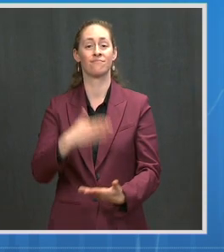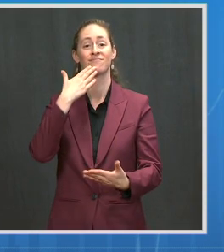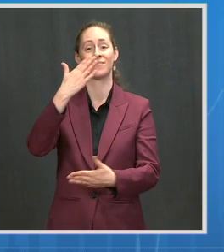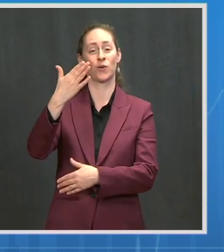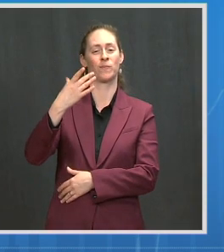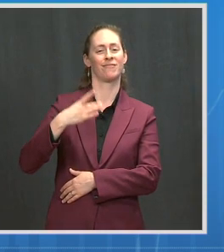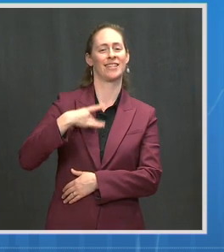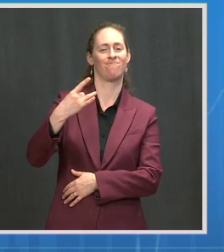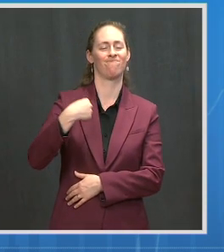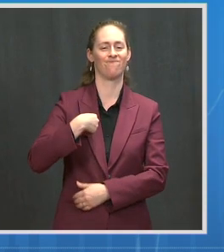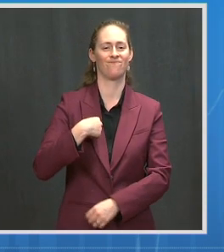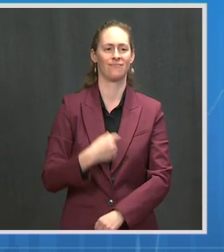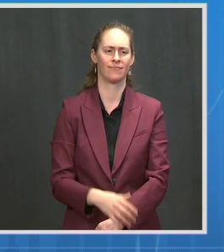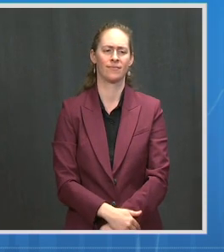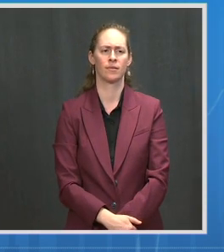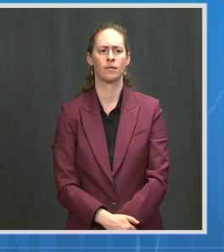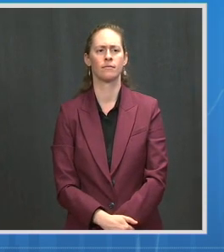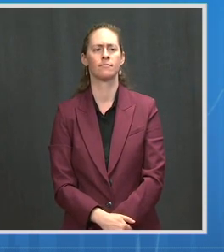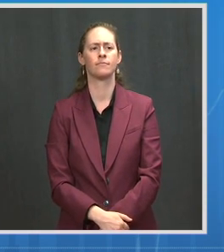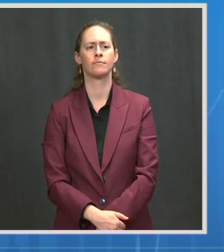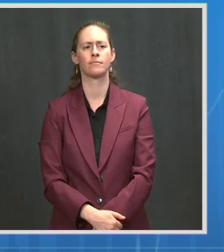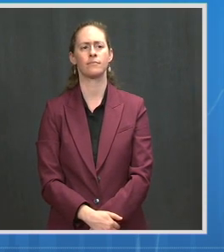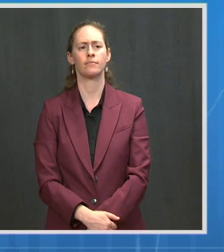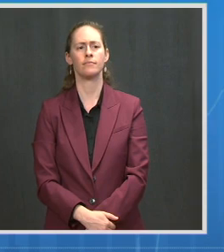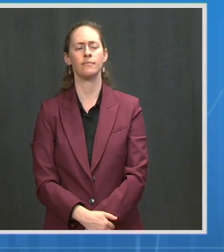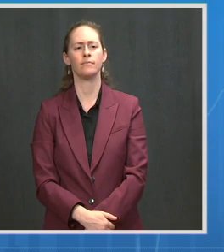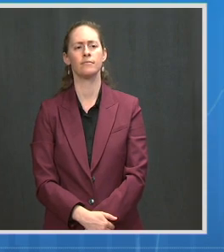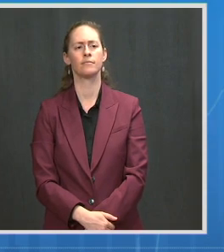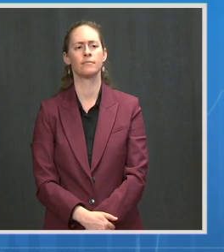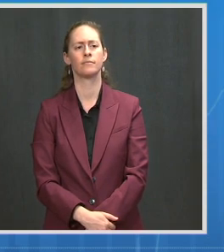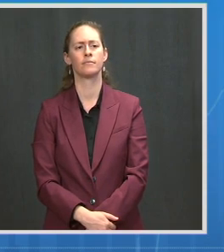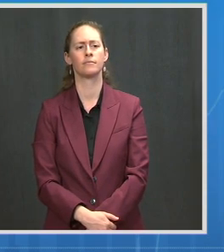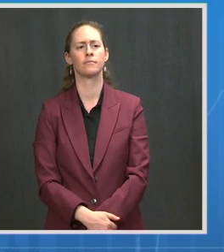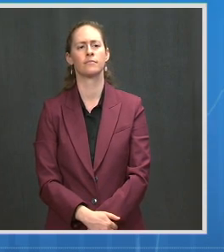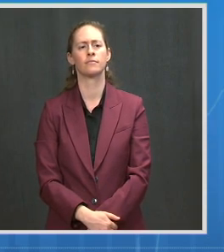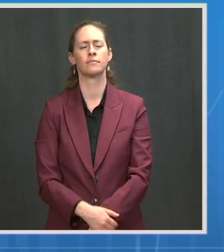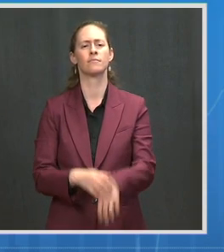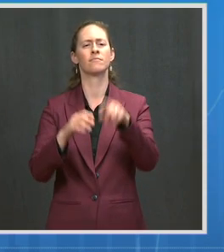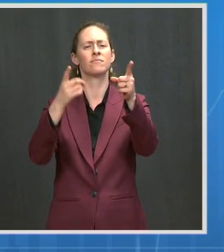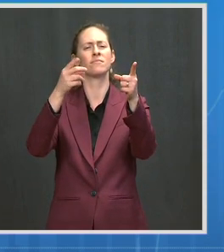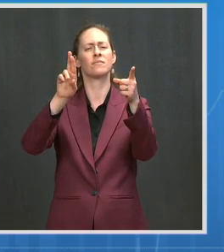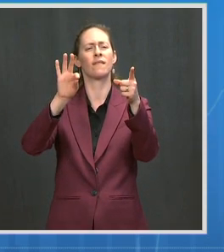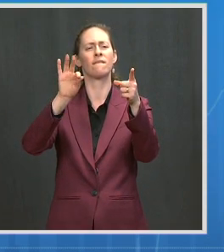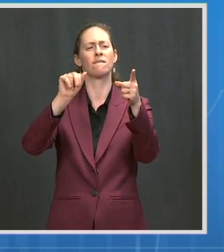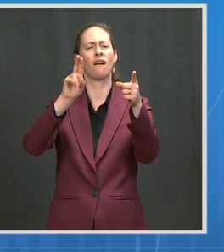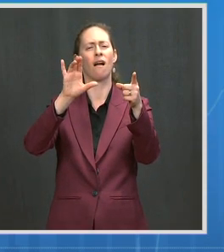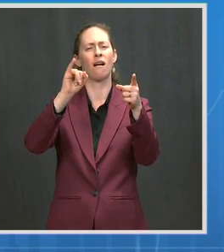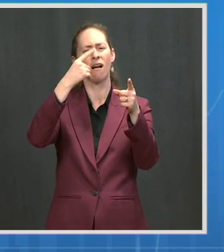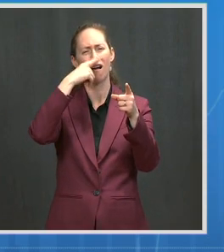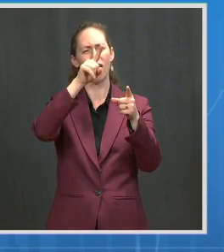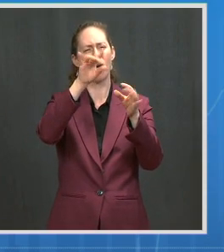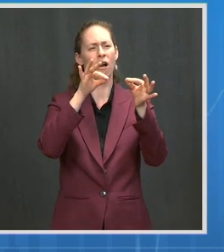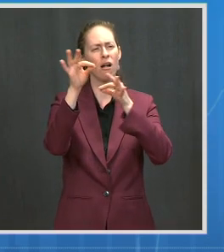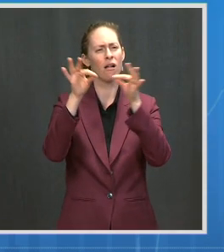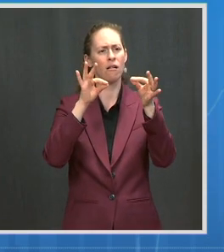Dr. Fauci, just wondering if you could speak to how protective the J&J vaccine is against these variants. And, you know, there are a lot of parents